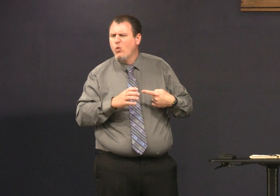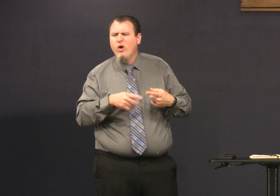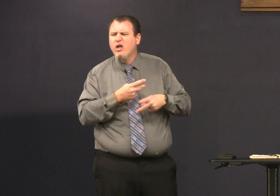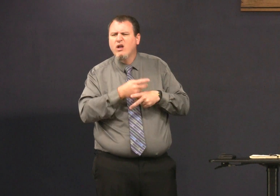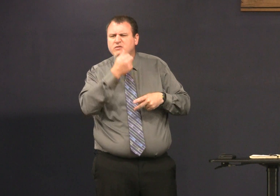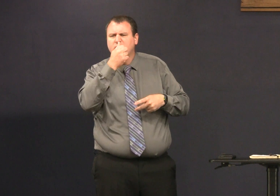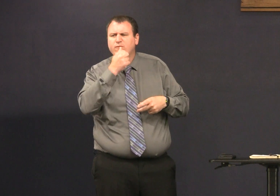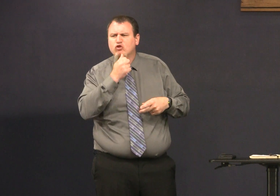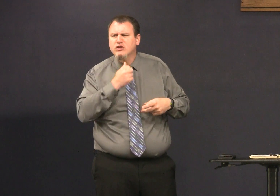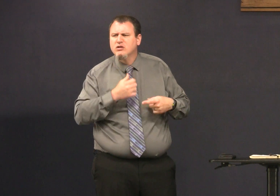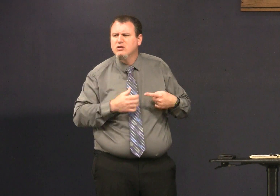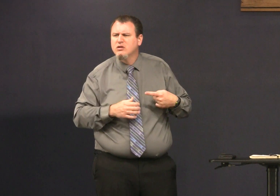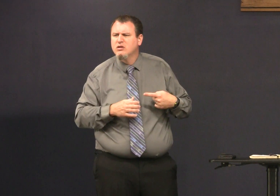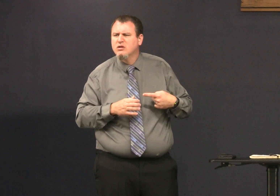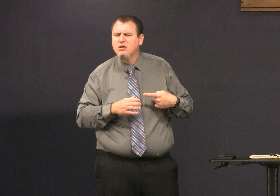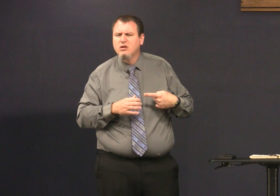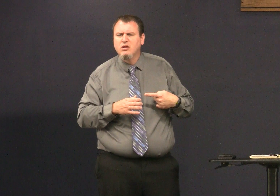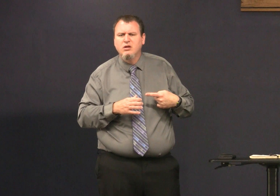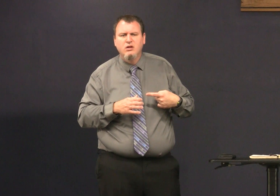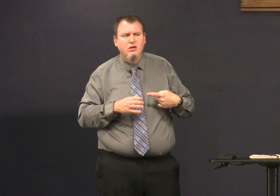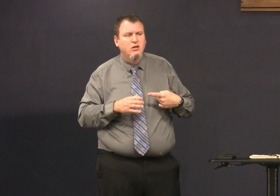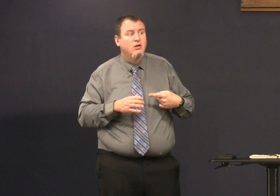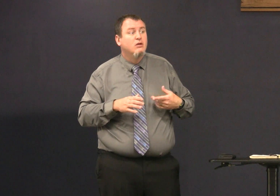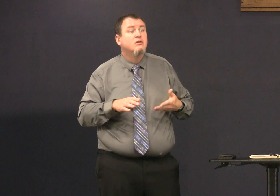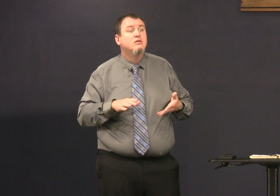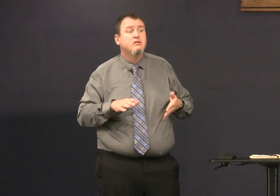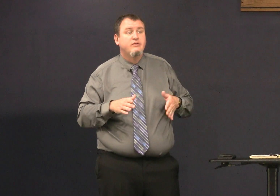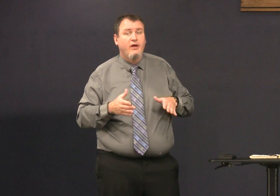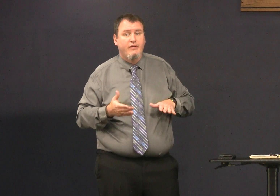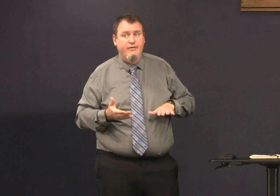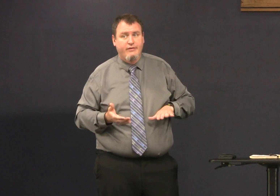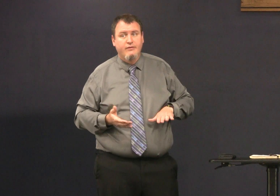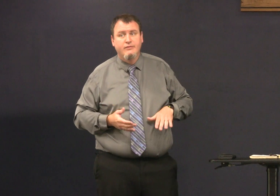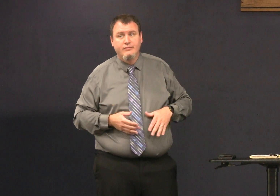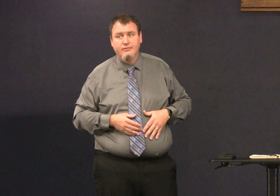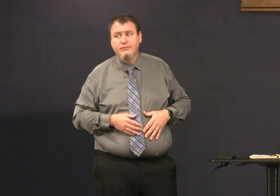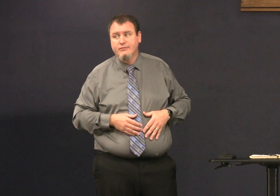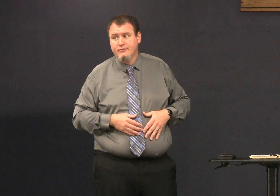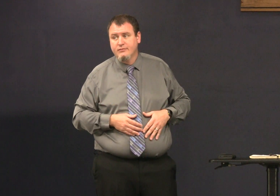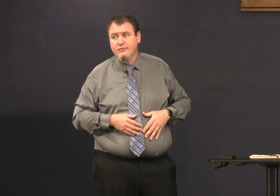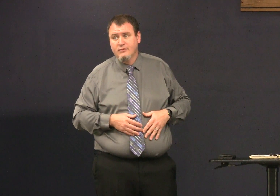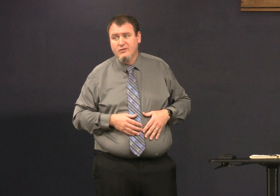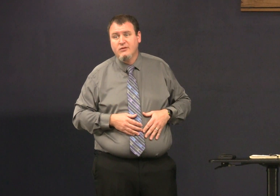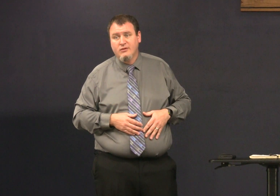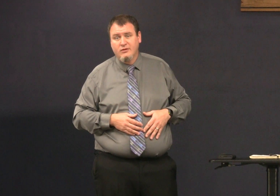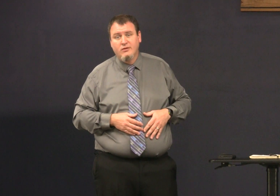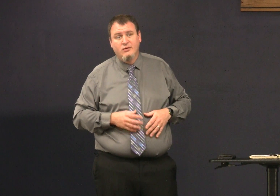a cup of suffering what kind of suffering were we talking about Jesus is talking about death